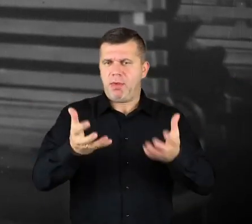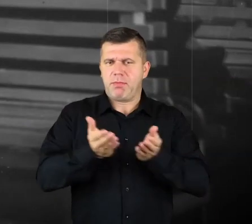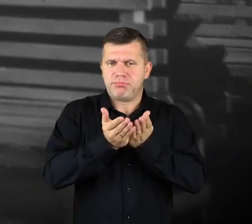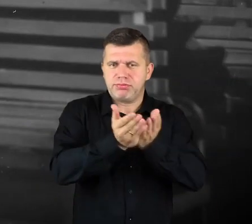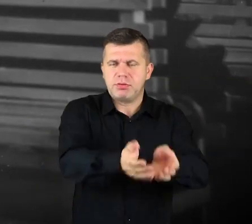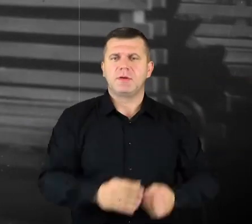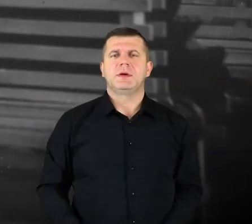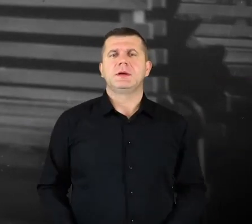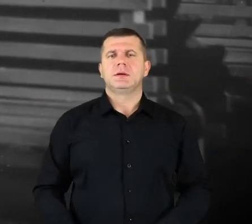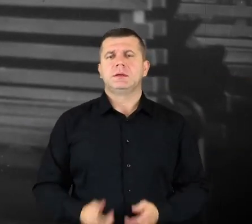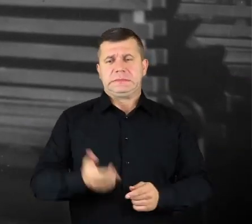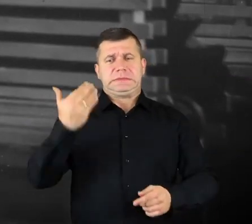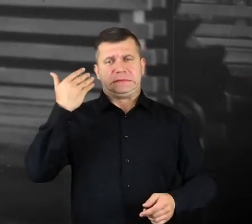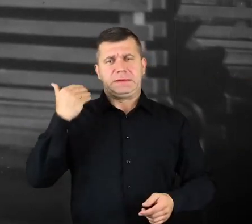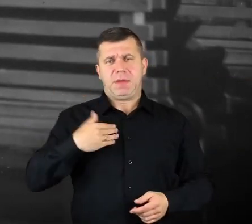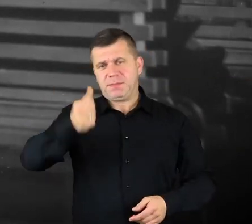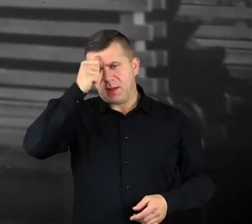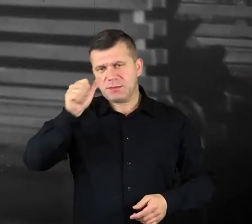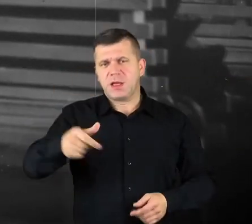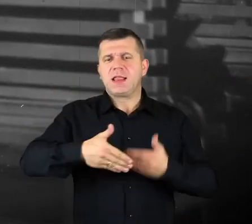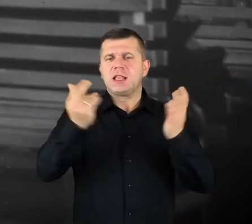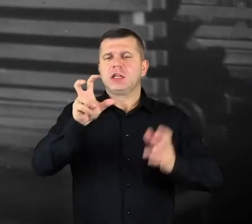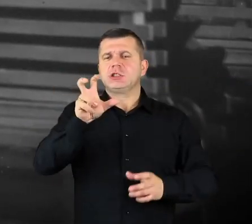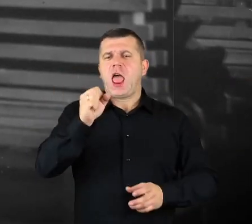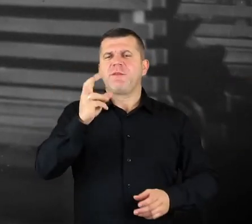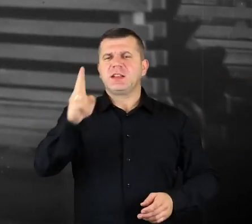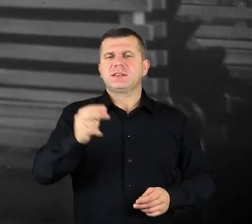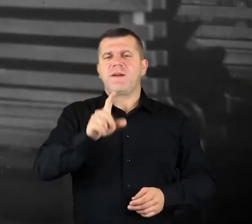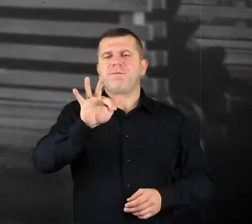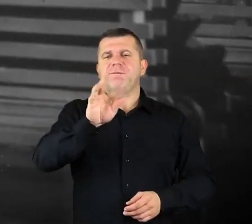For some time now we’ve been having, so called, Czerwińsk’s Days, and we always let wreaths to the water,